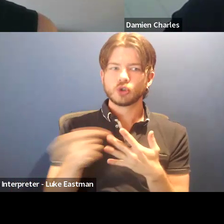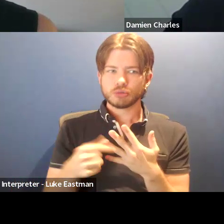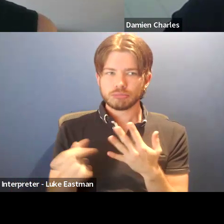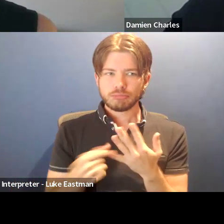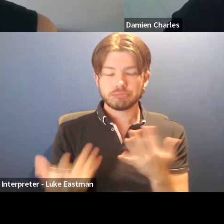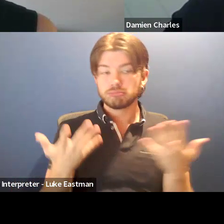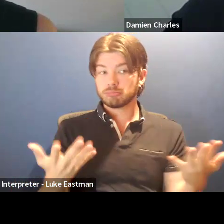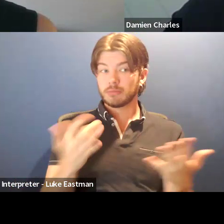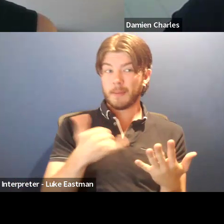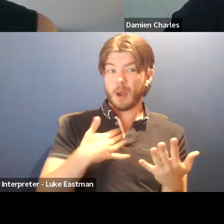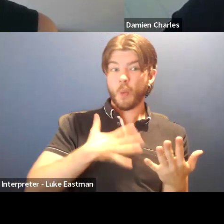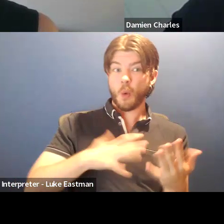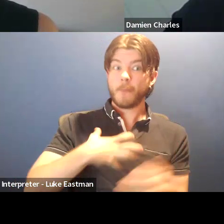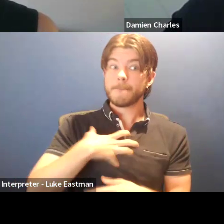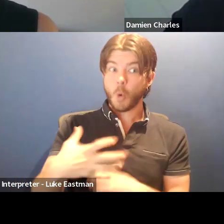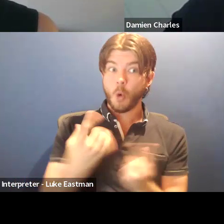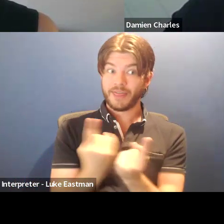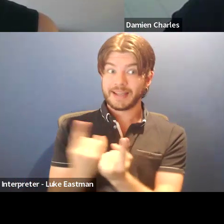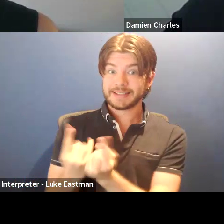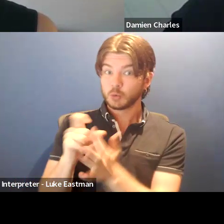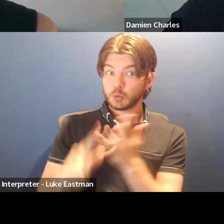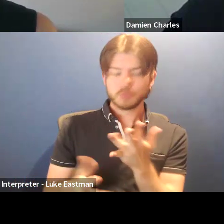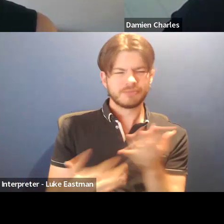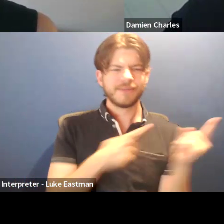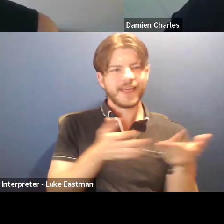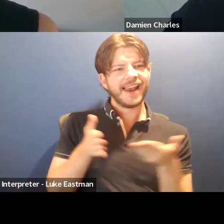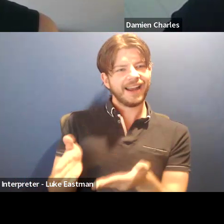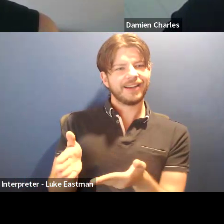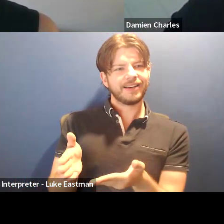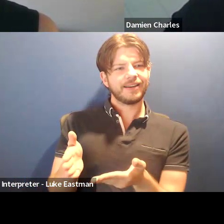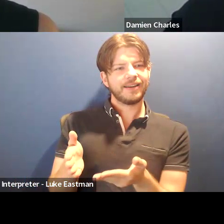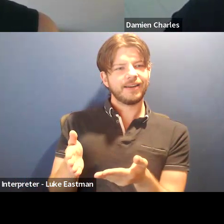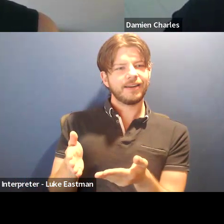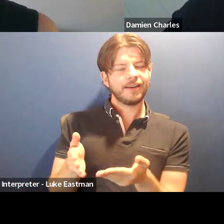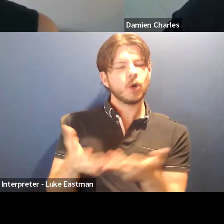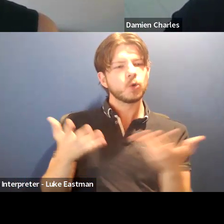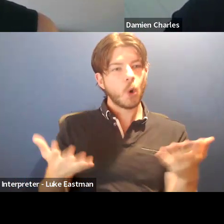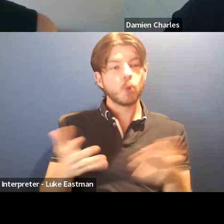things in work experience, I was allowed